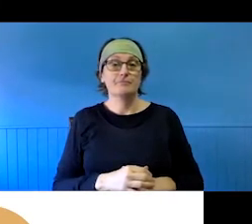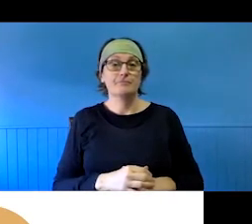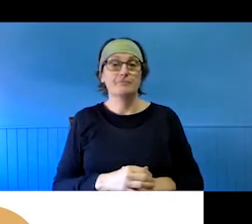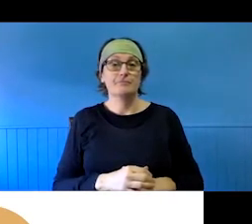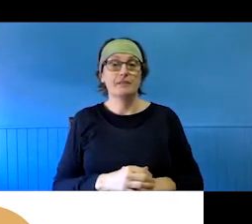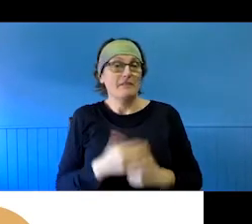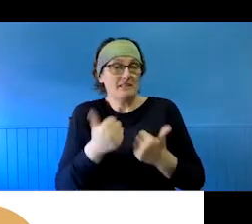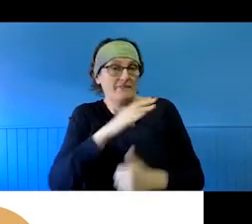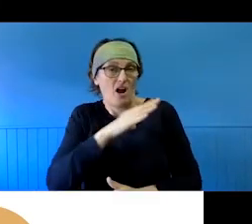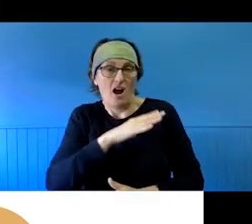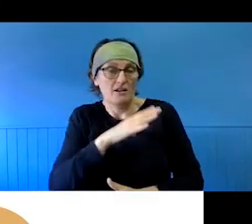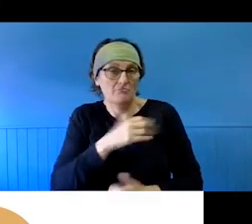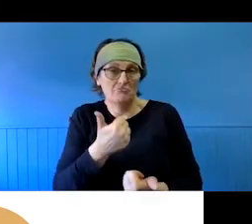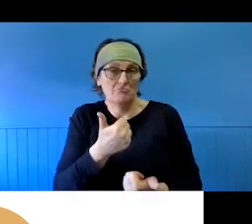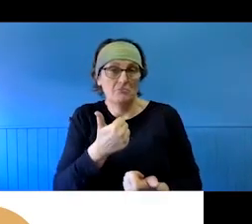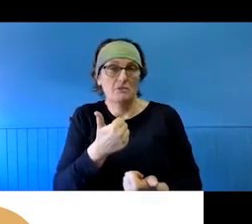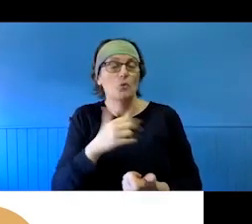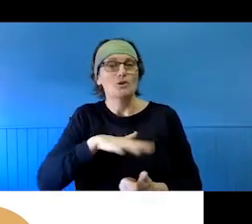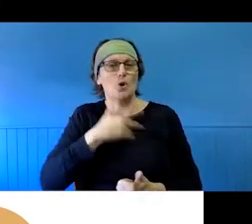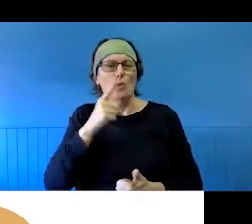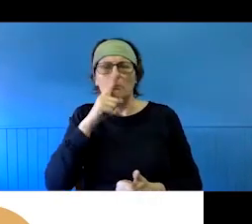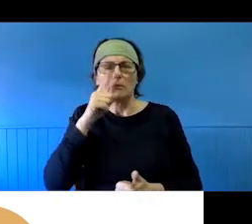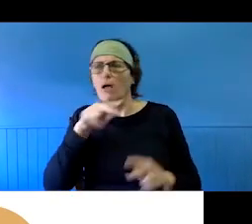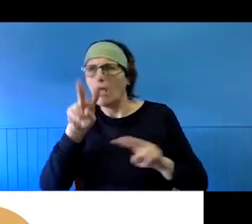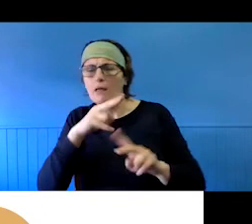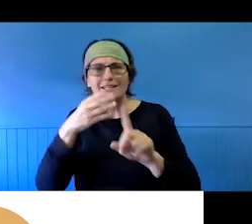are non-distracting. Your appearance and dress, you know, you really do